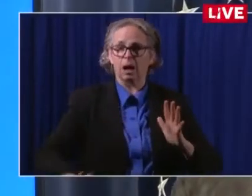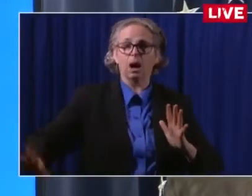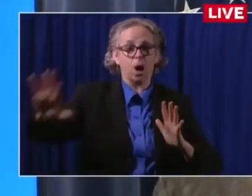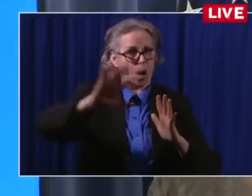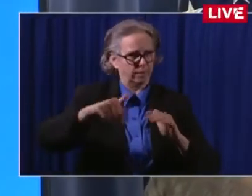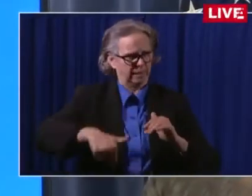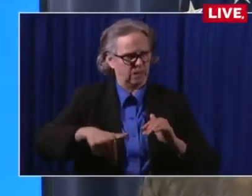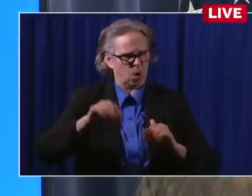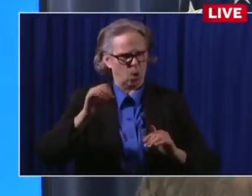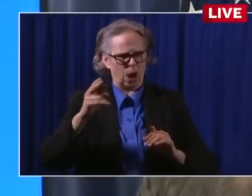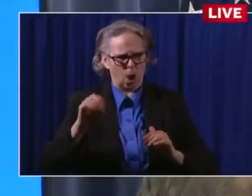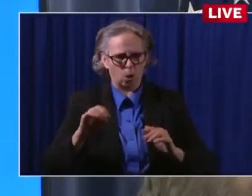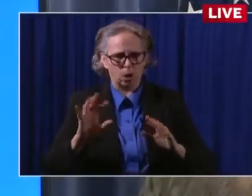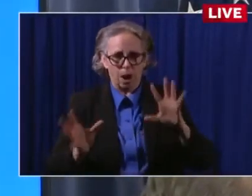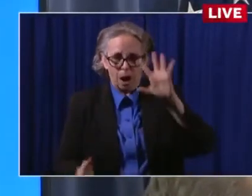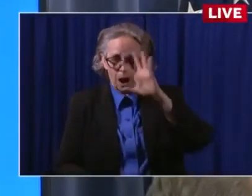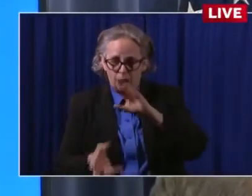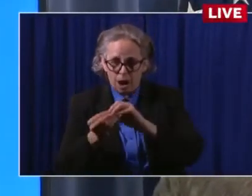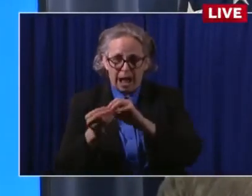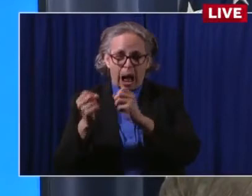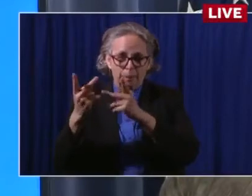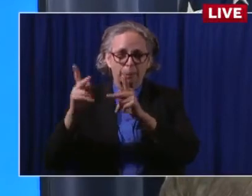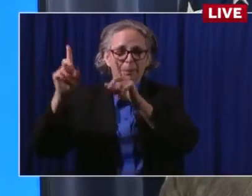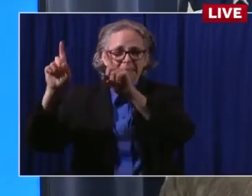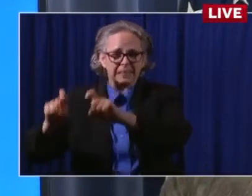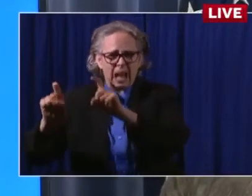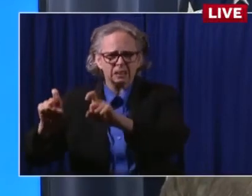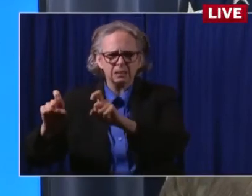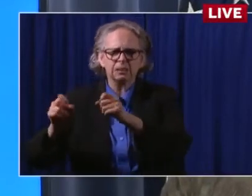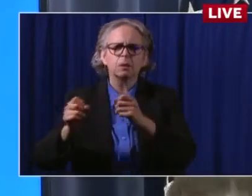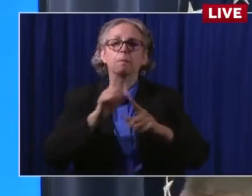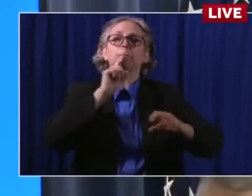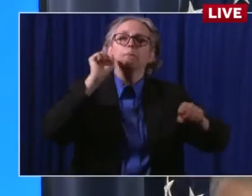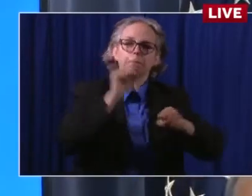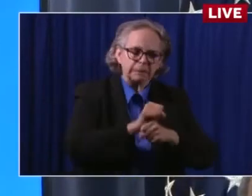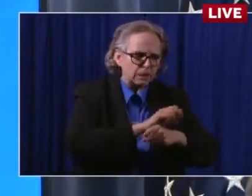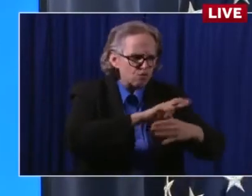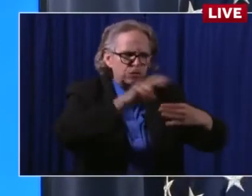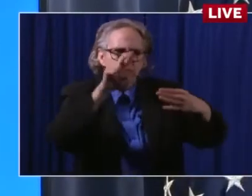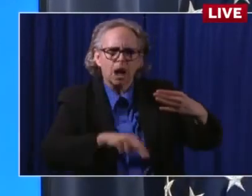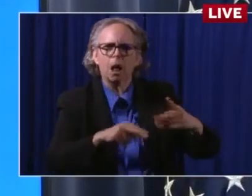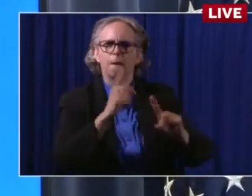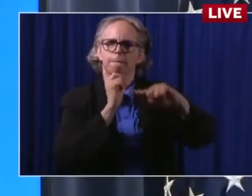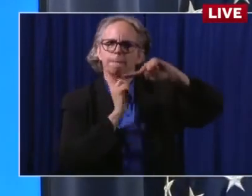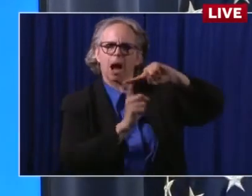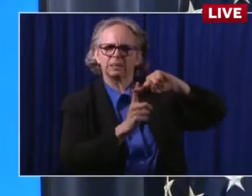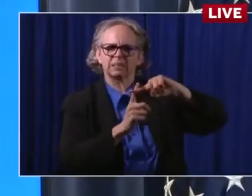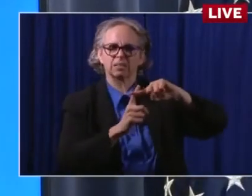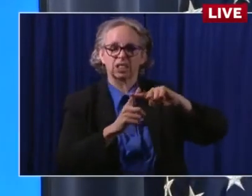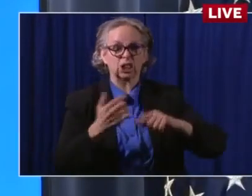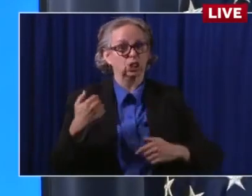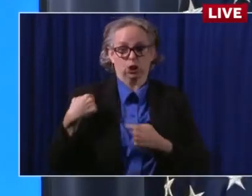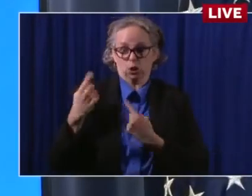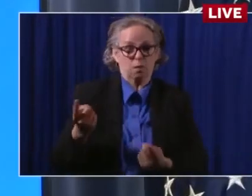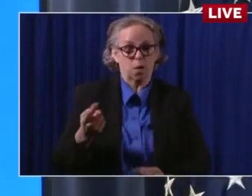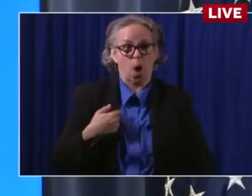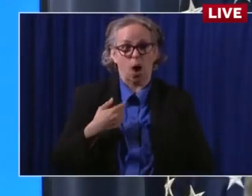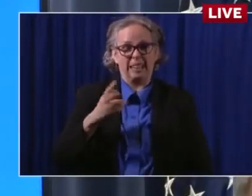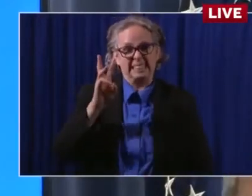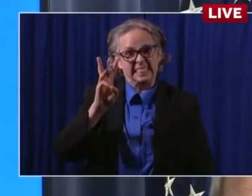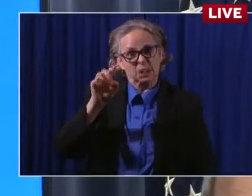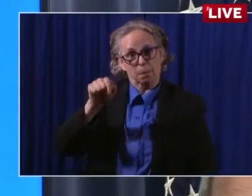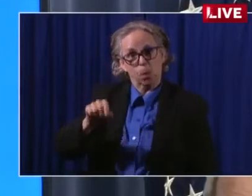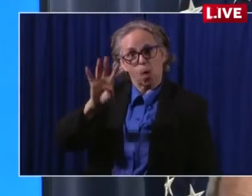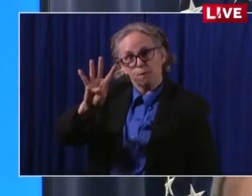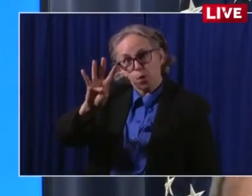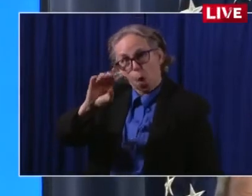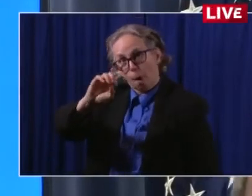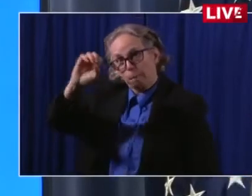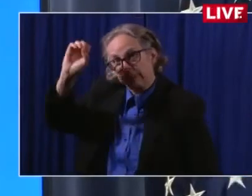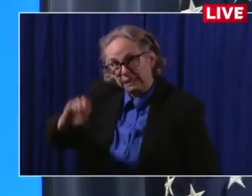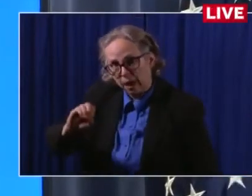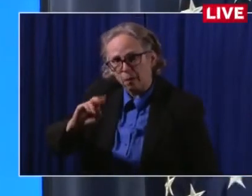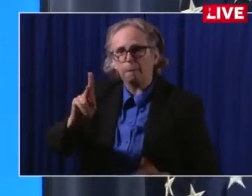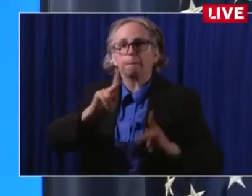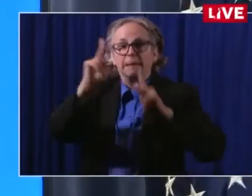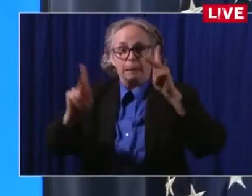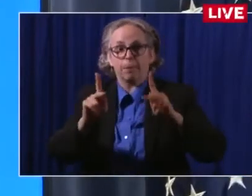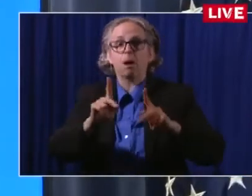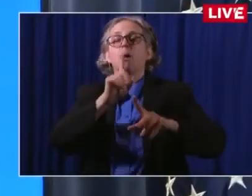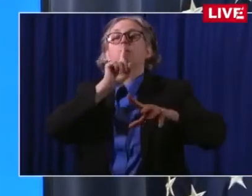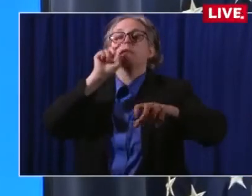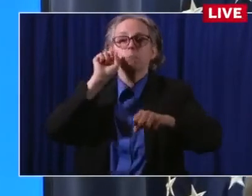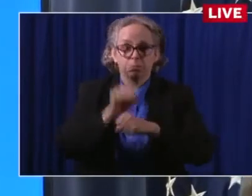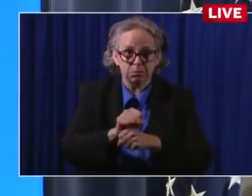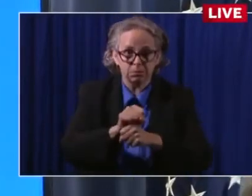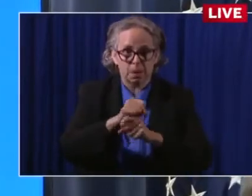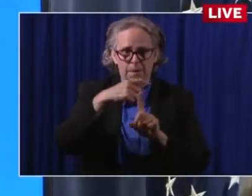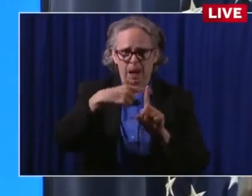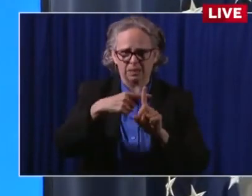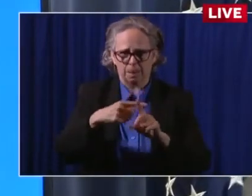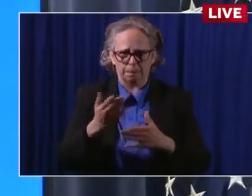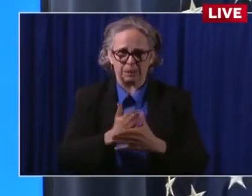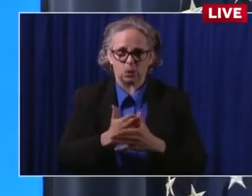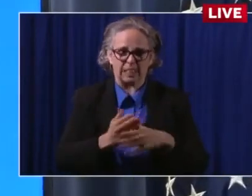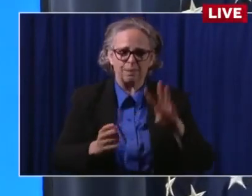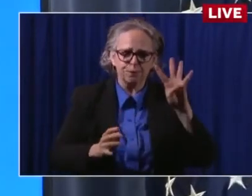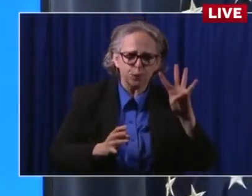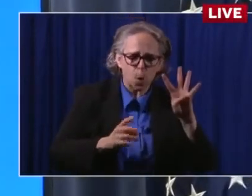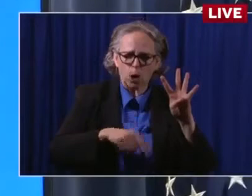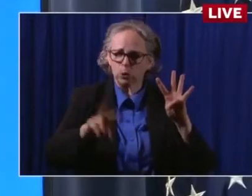WE HAVE POSITIVITY NUMBERS STATEWIDE, SO IN OTHER WORDS, OF THE TESTS THAT WERE DONE, WHAT PERCENTAGE WERE POSITIVE, A SNAPSHOT OF THE LAST DAY AVAILABLE, 6.4, AND THAT HAS